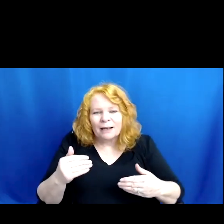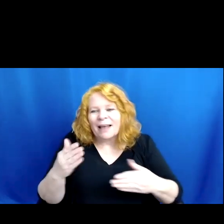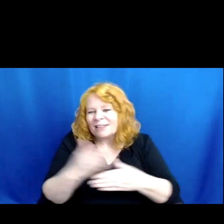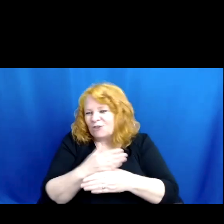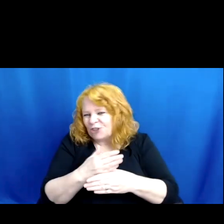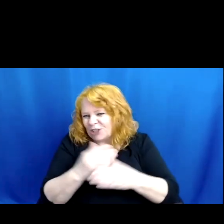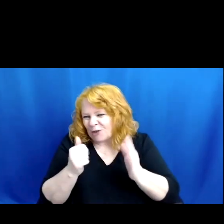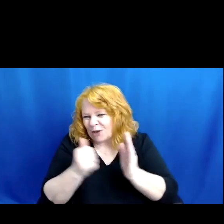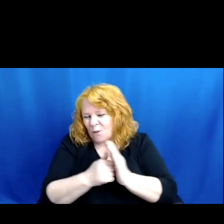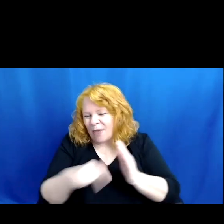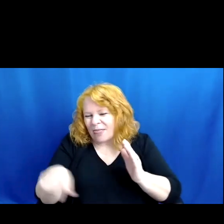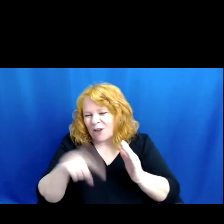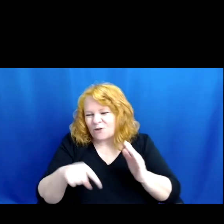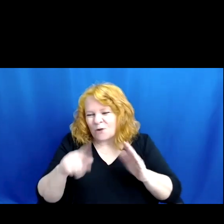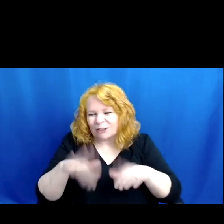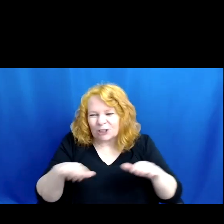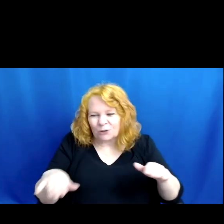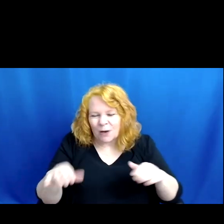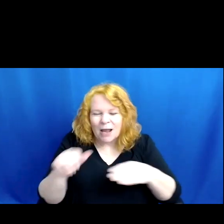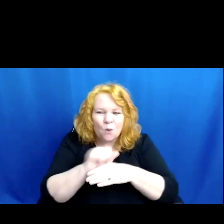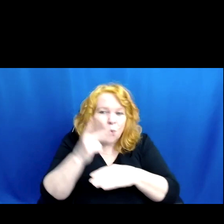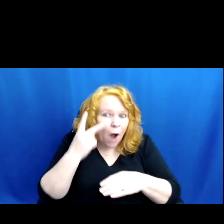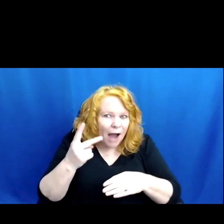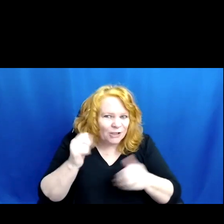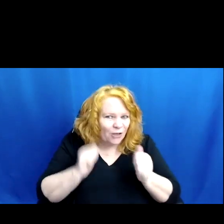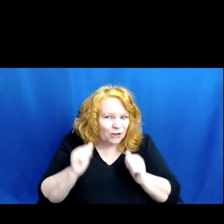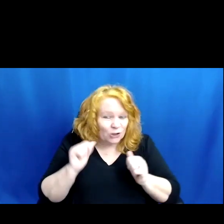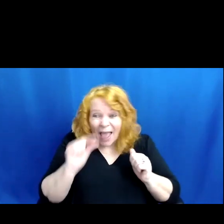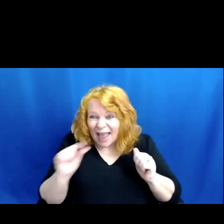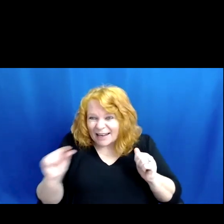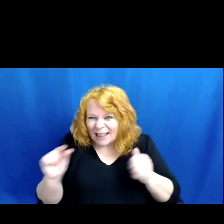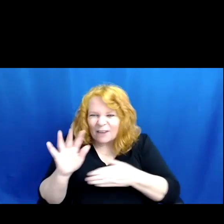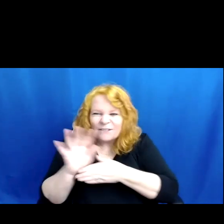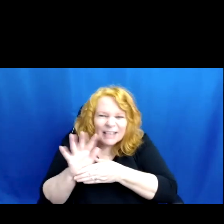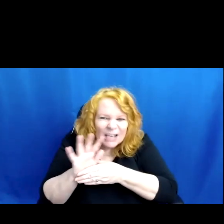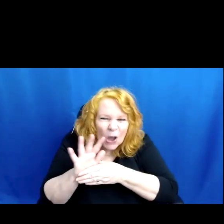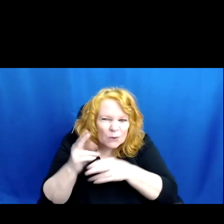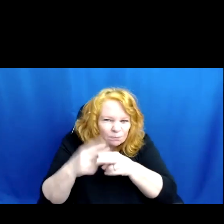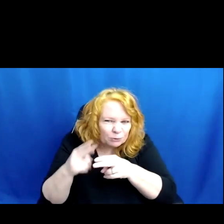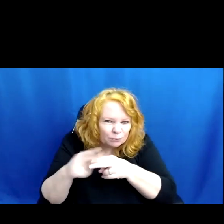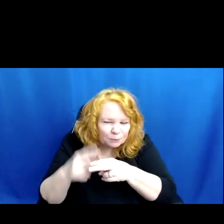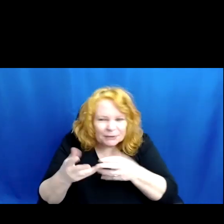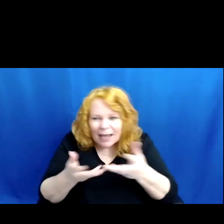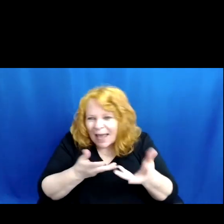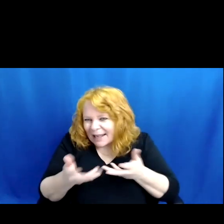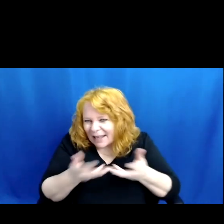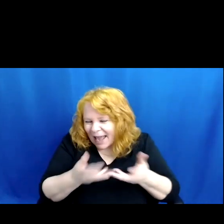and the weeks after watching the show. Any little bits of video as they are engaging any or any photographs.